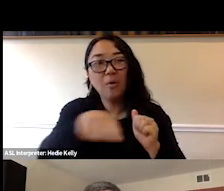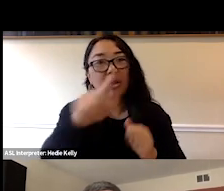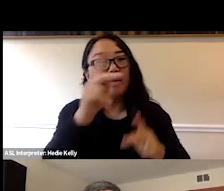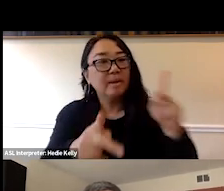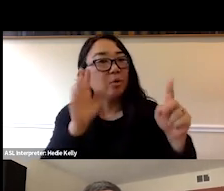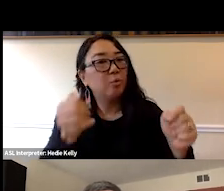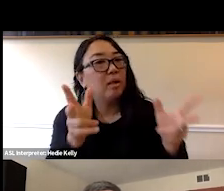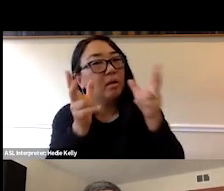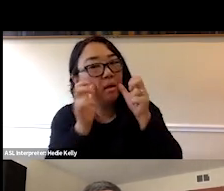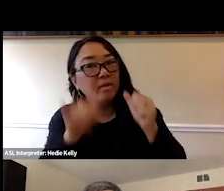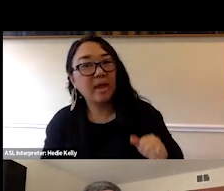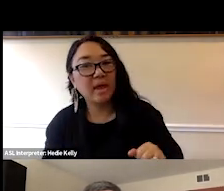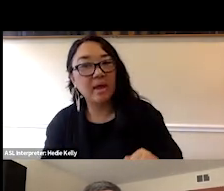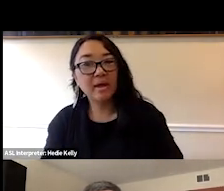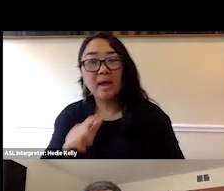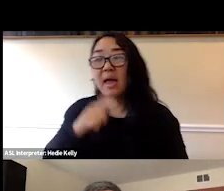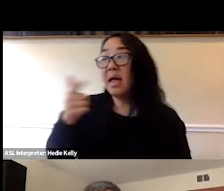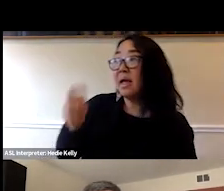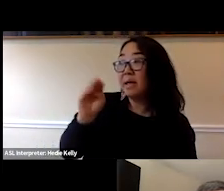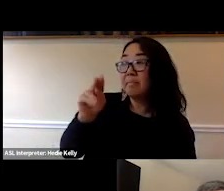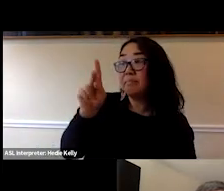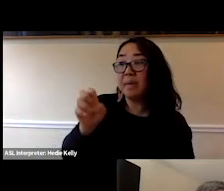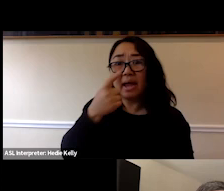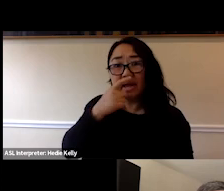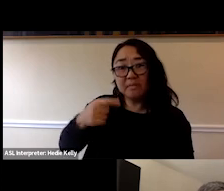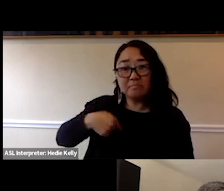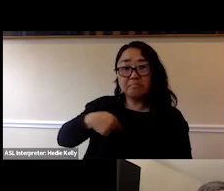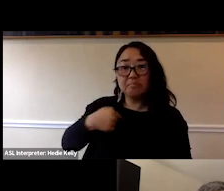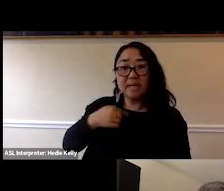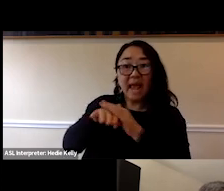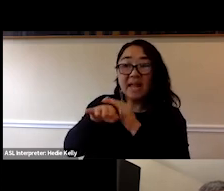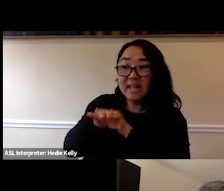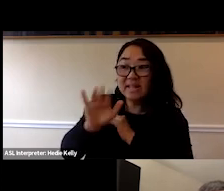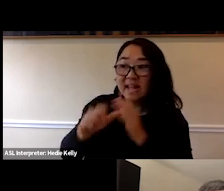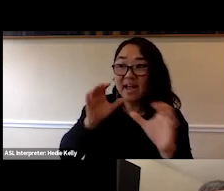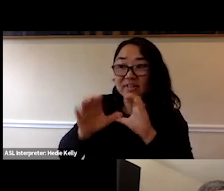Yeah. Can I add to the conversation a little bit? This is Mike Mangos again.